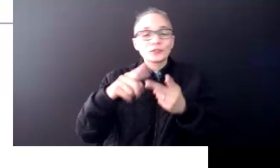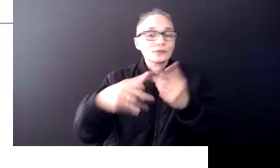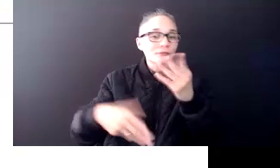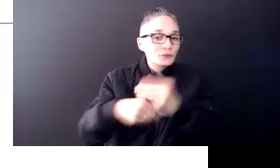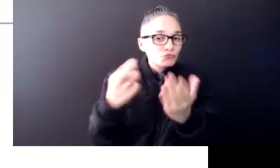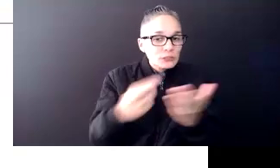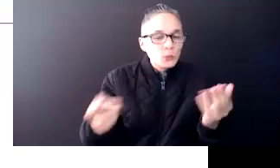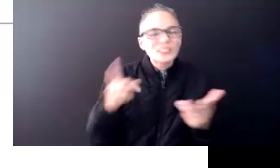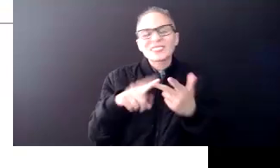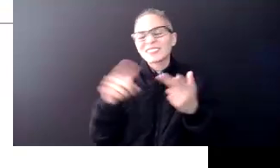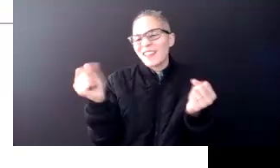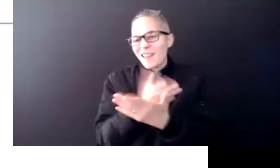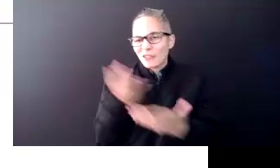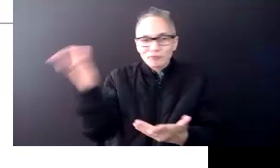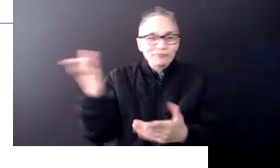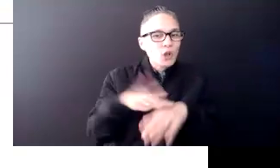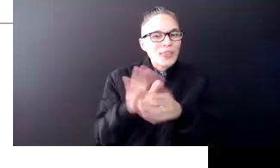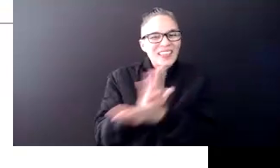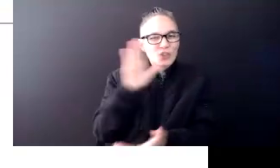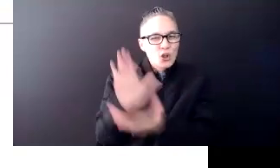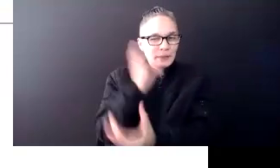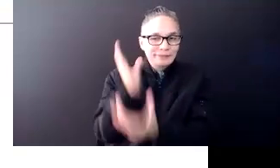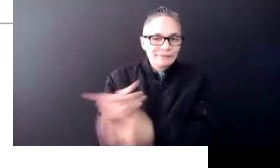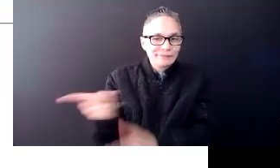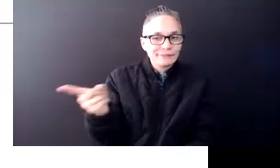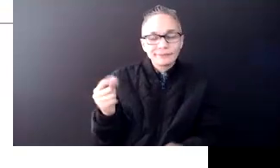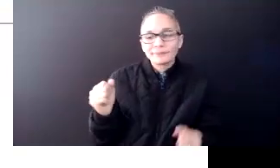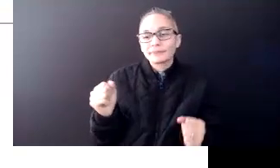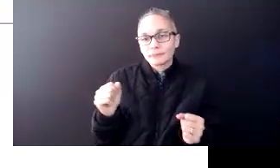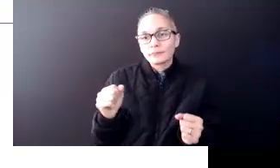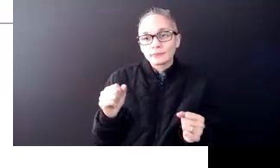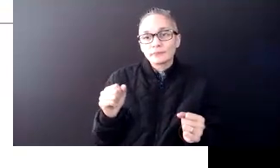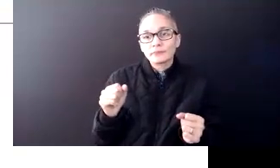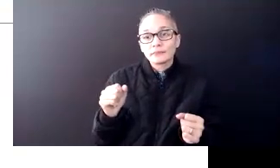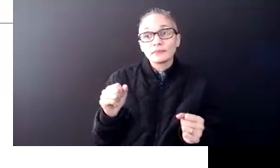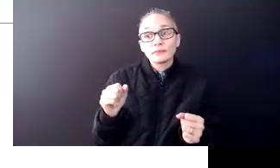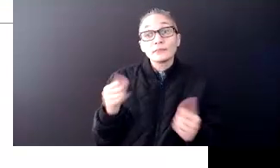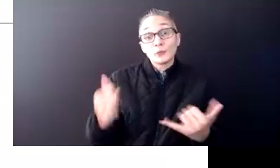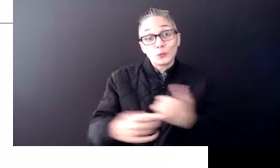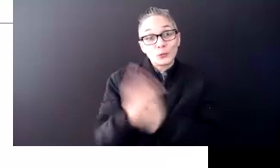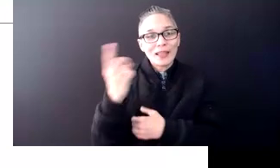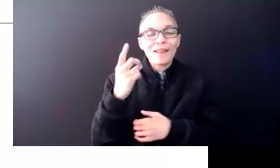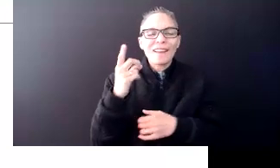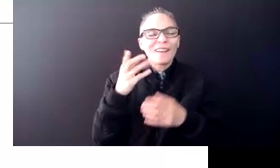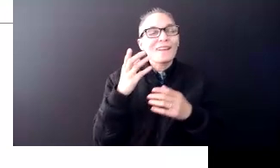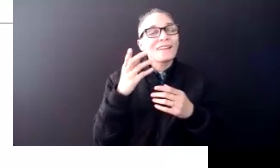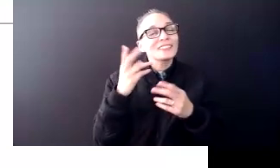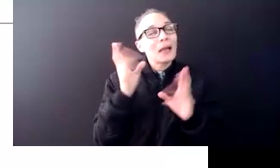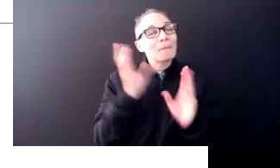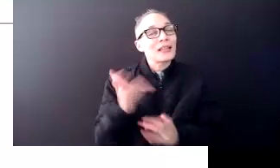And so you can refer to as many resources as you'd like. Today I'll break it up a bit and plan out some key areas